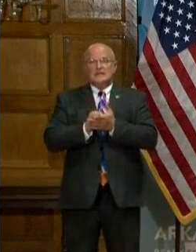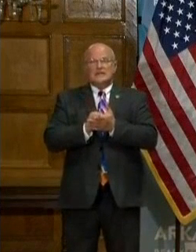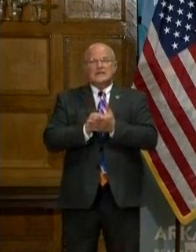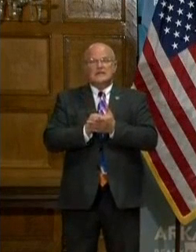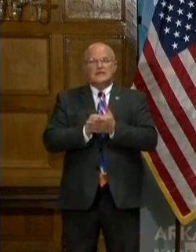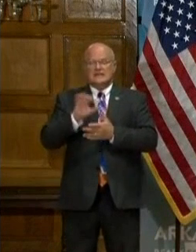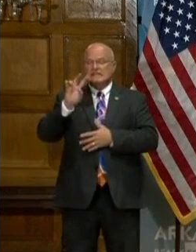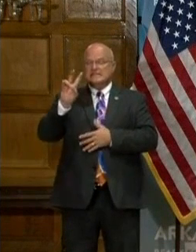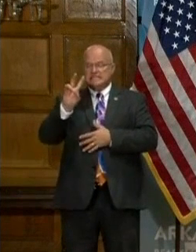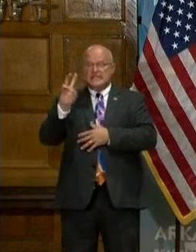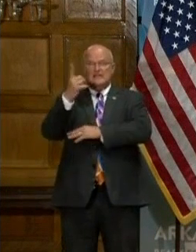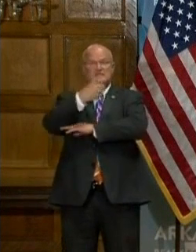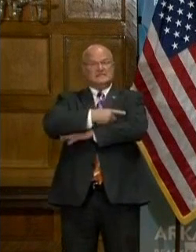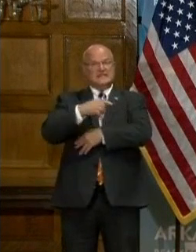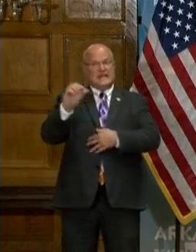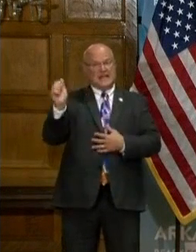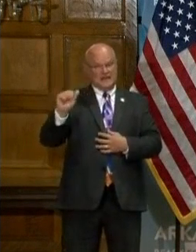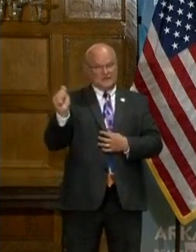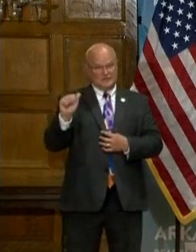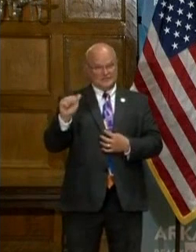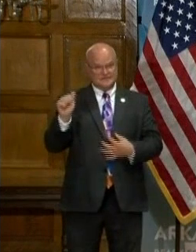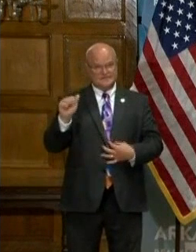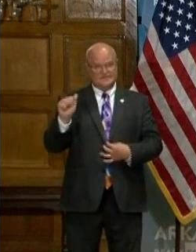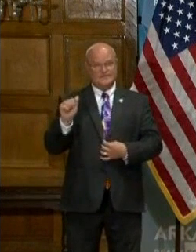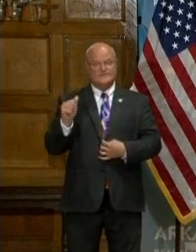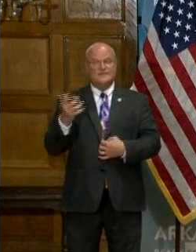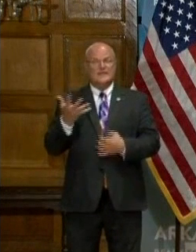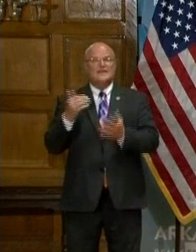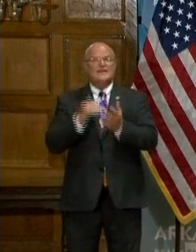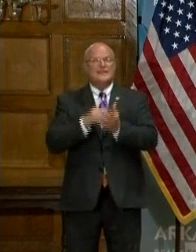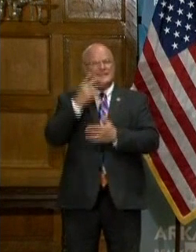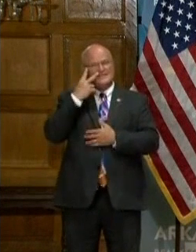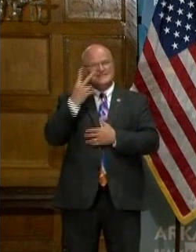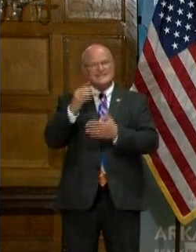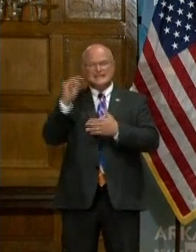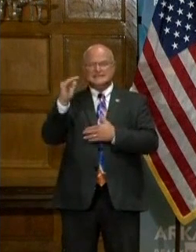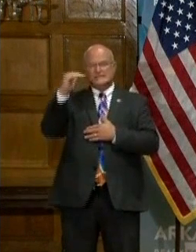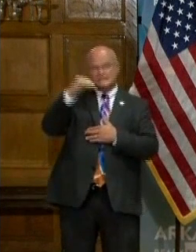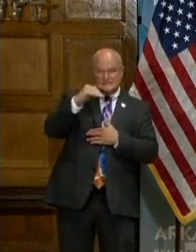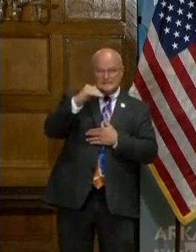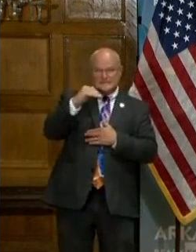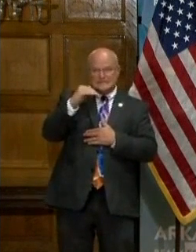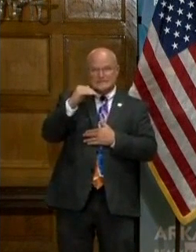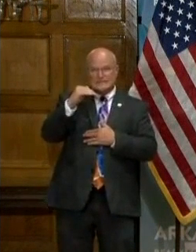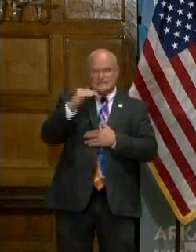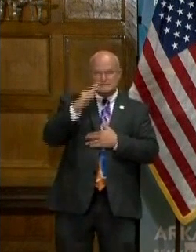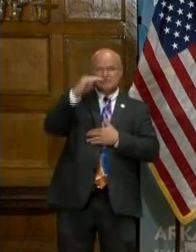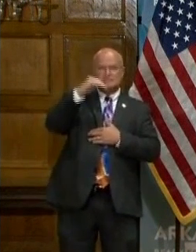THE LAST 24 HOURS. IF YOU GO TO THE NEXT ONE, YOU CAN SEE THE SEVEN DAY ROLLING